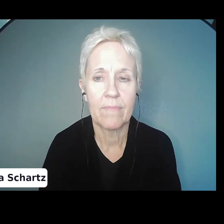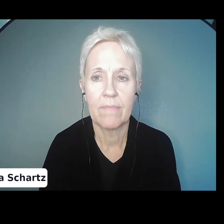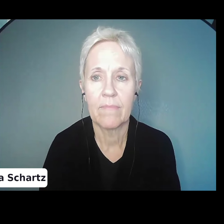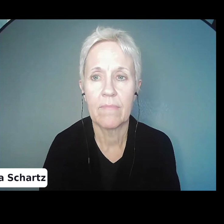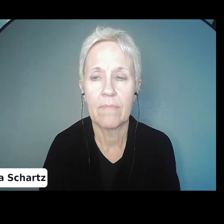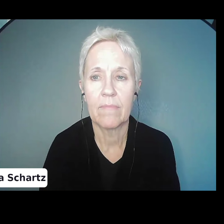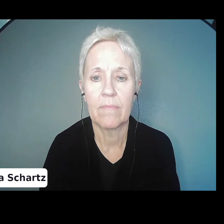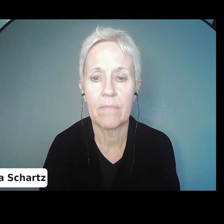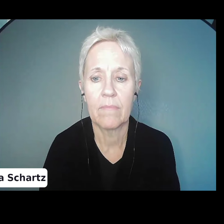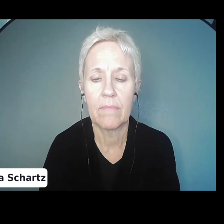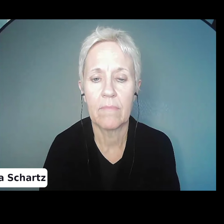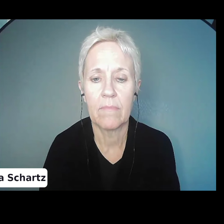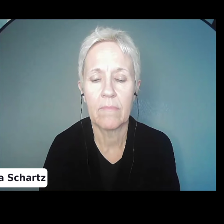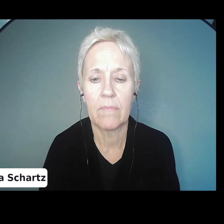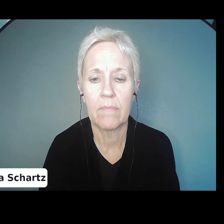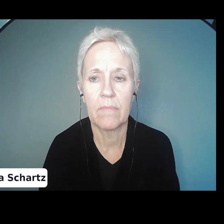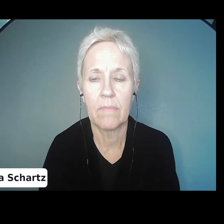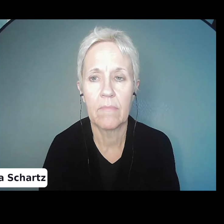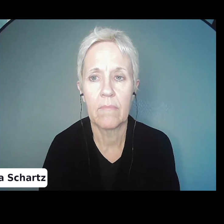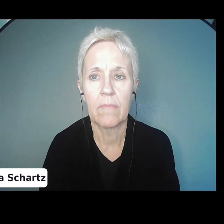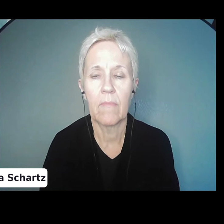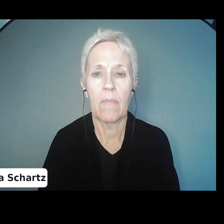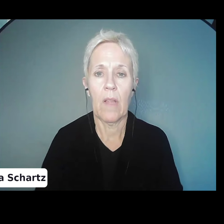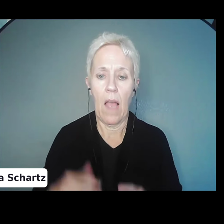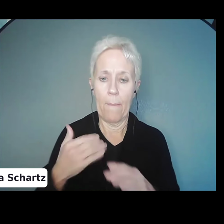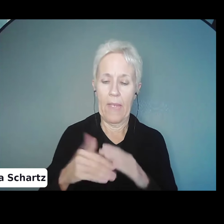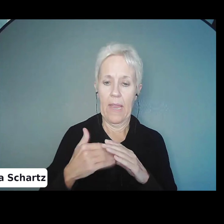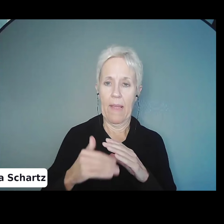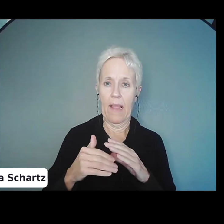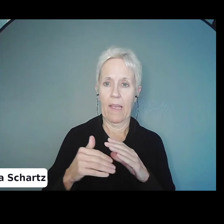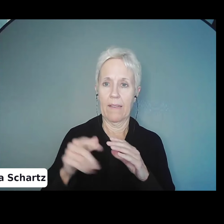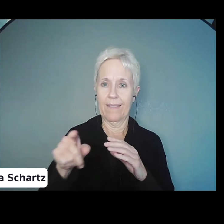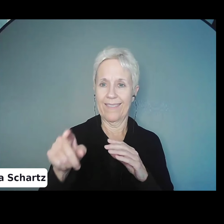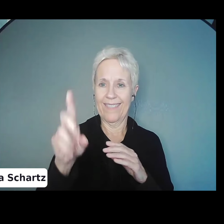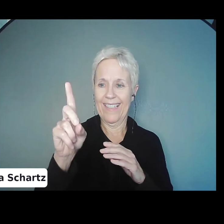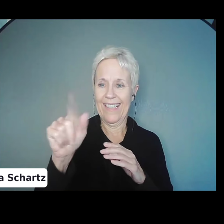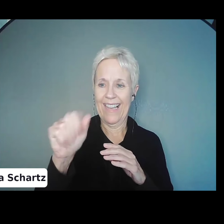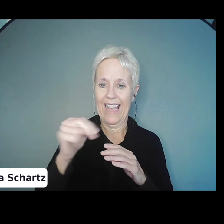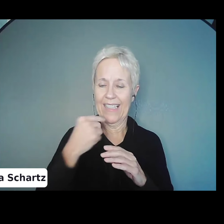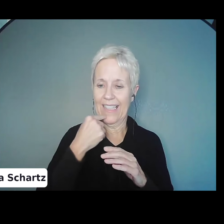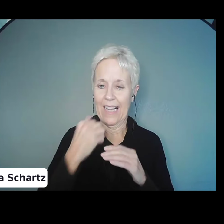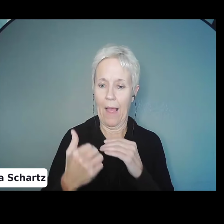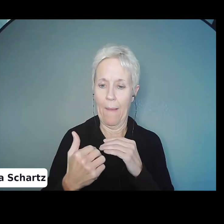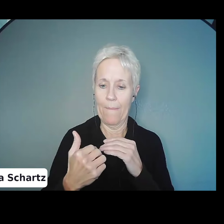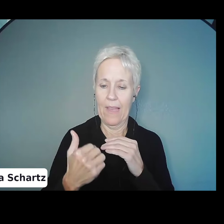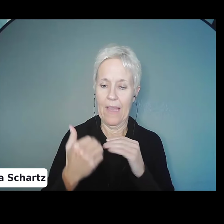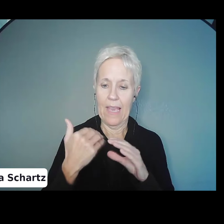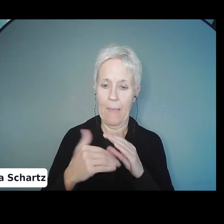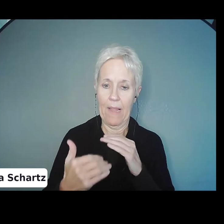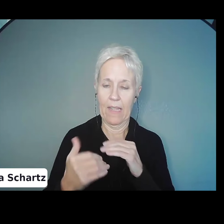And we can hopefully help you out or put you in contact with someone who can.